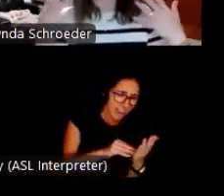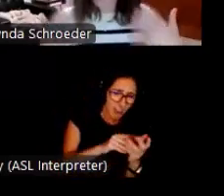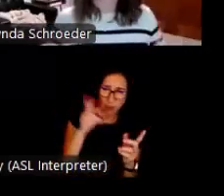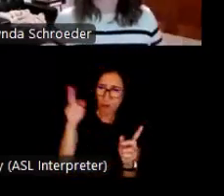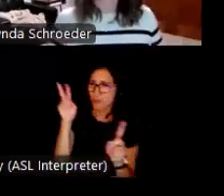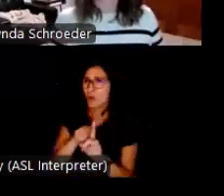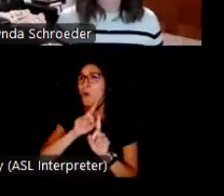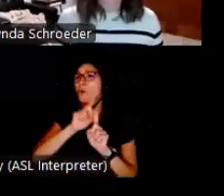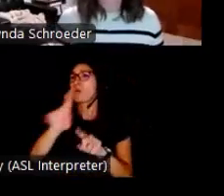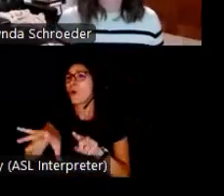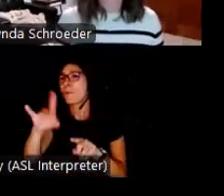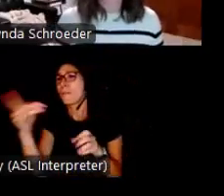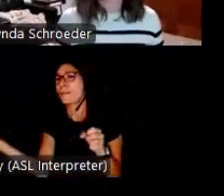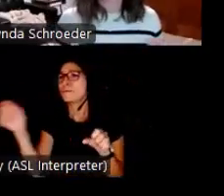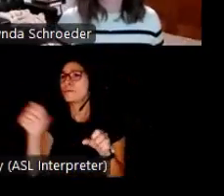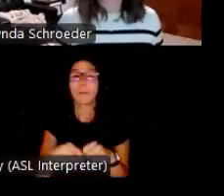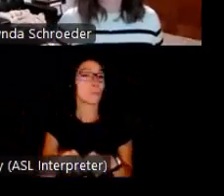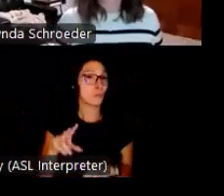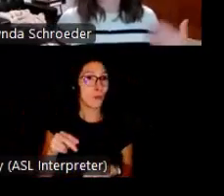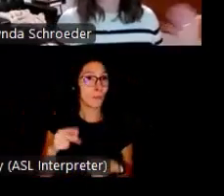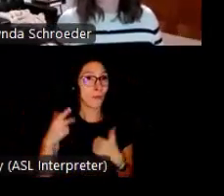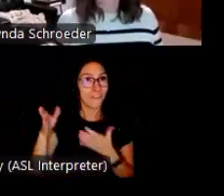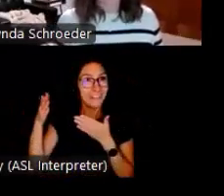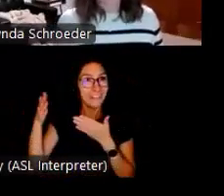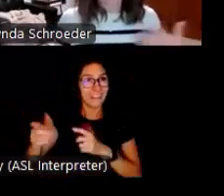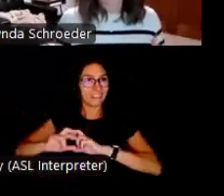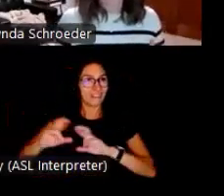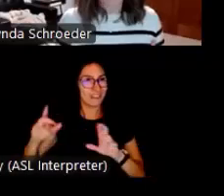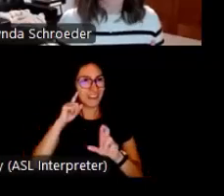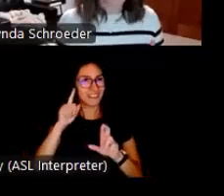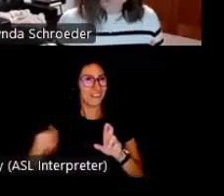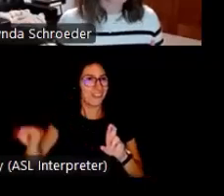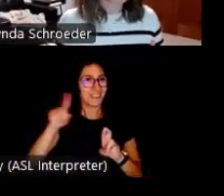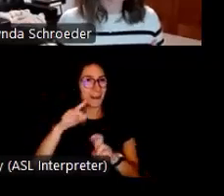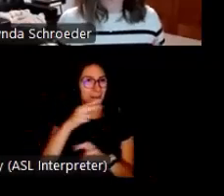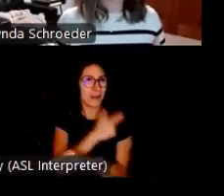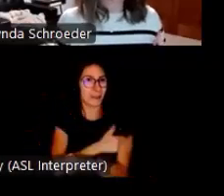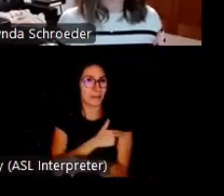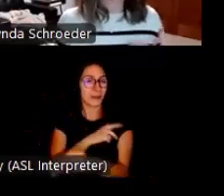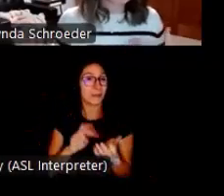It was there at the hospital. So this was a partnership between grocery and the hospital, because that was